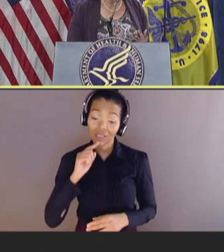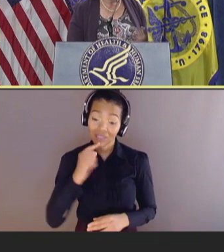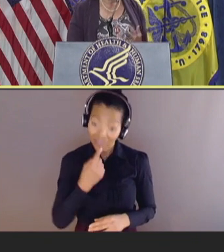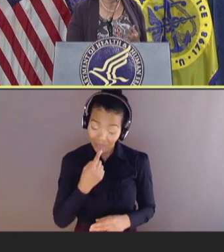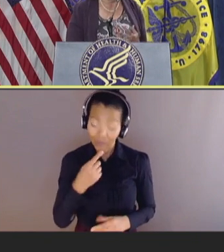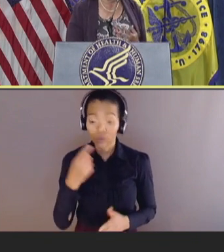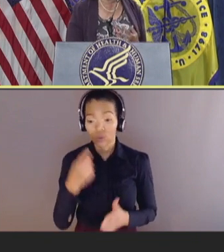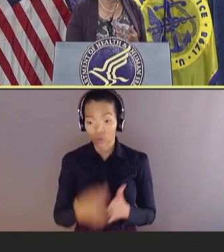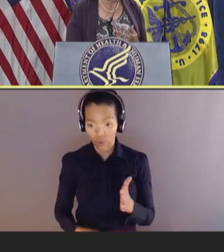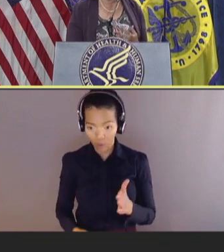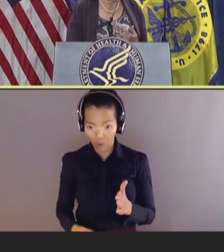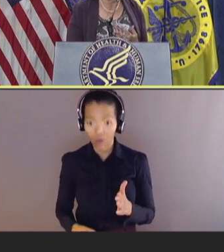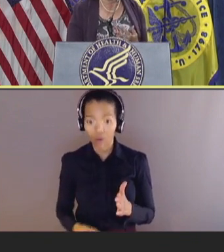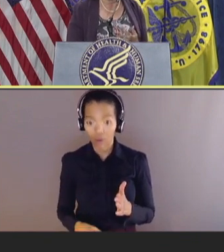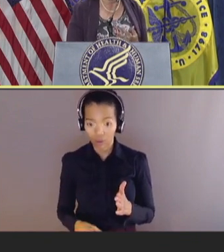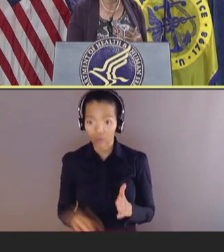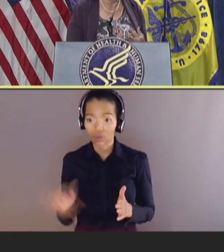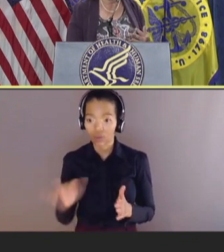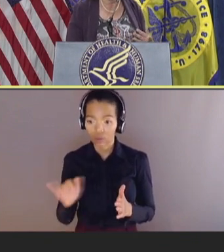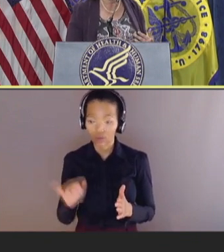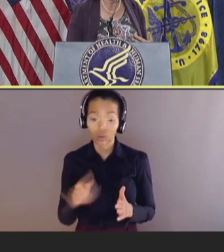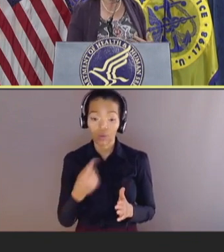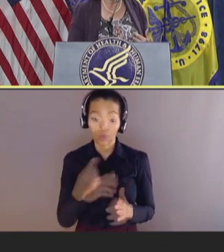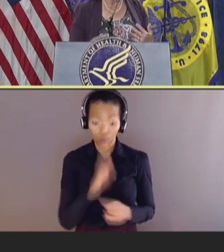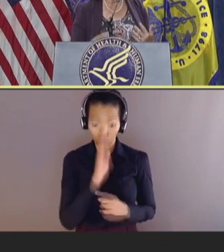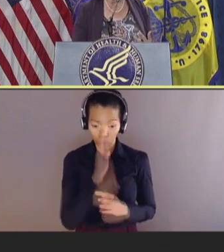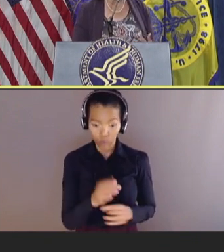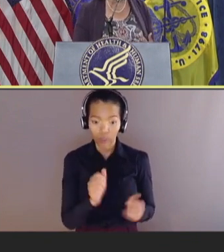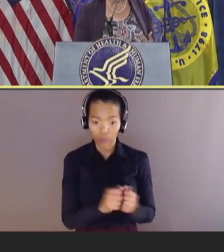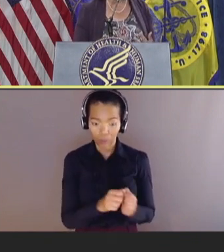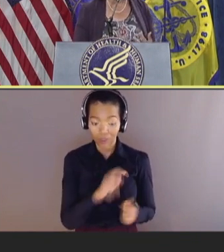but also societal costs in terms of productivity